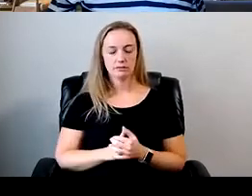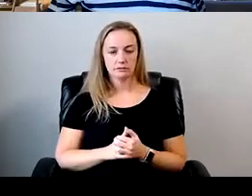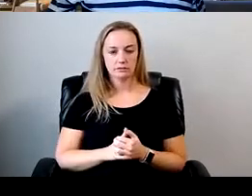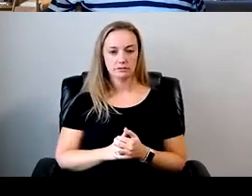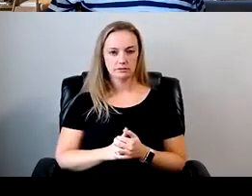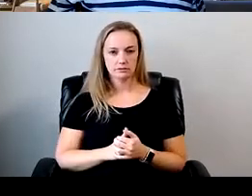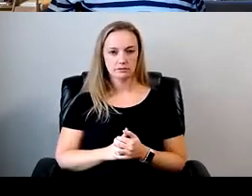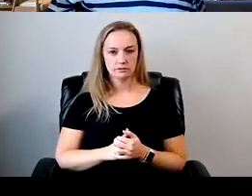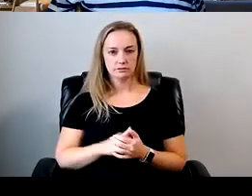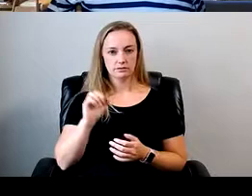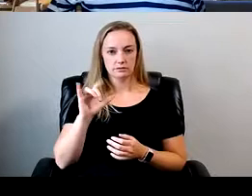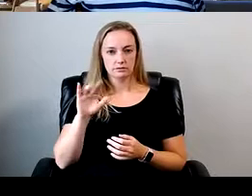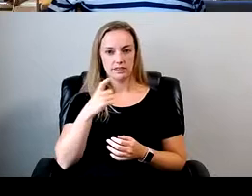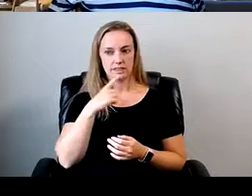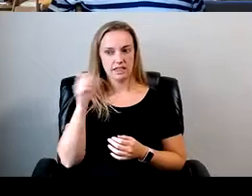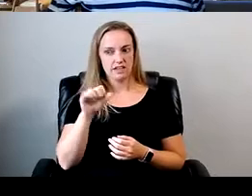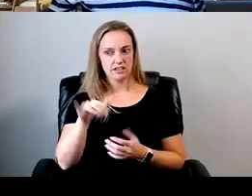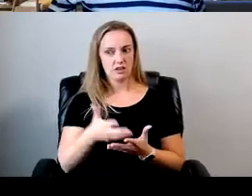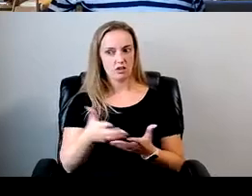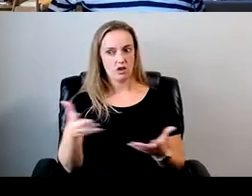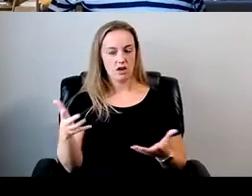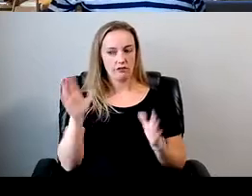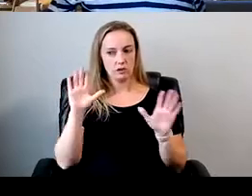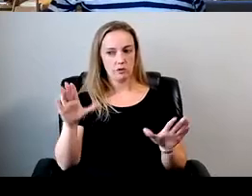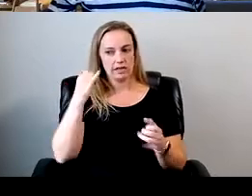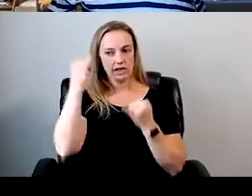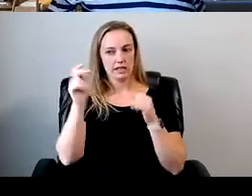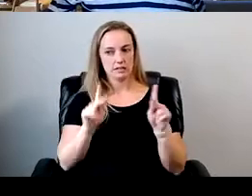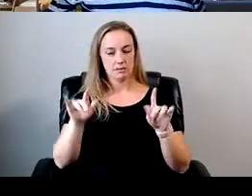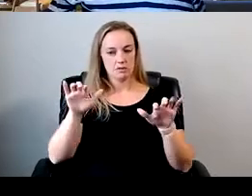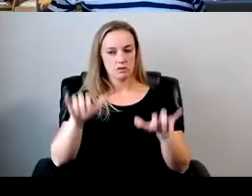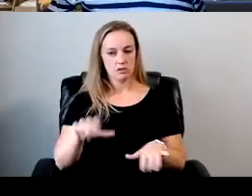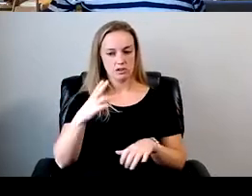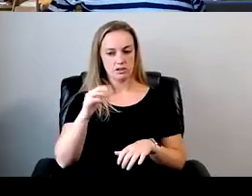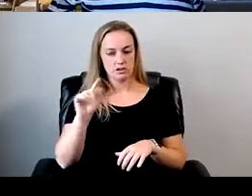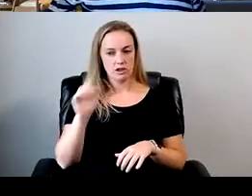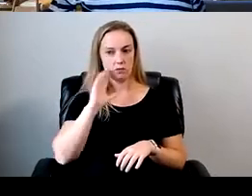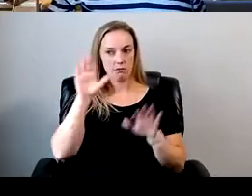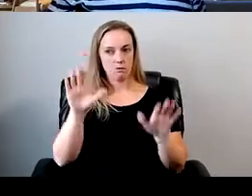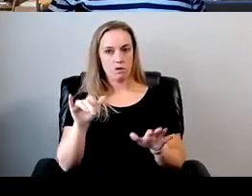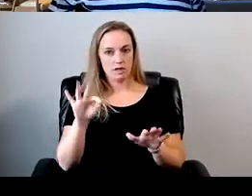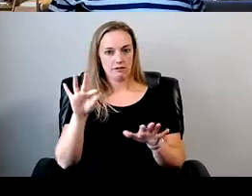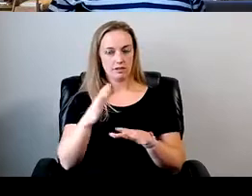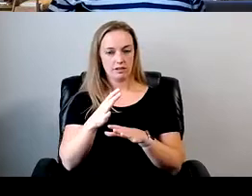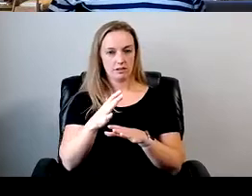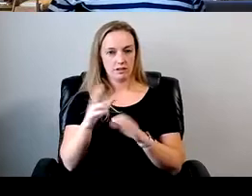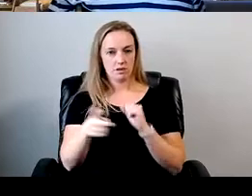Yeah. There's a lot of great ideas that people put into the chat. So it would be wonderful, if we could try that for folks.